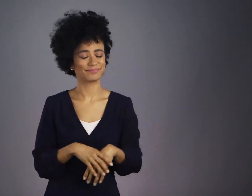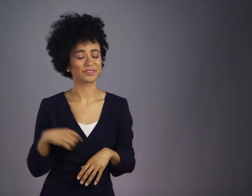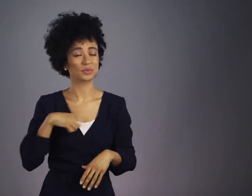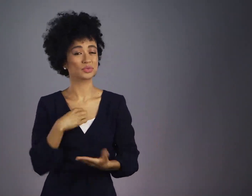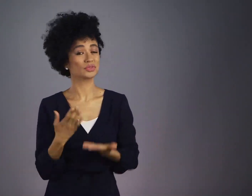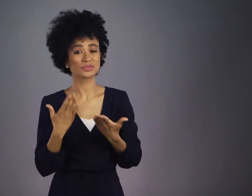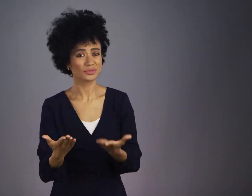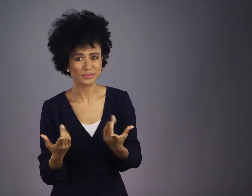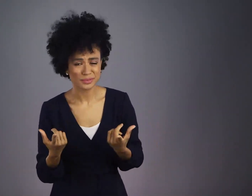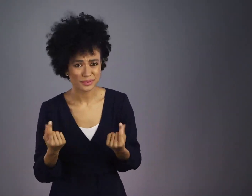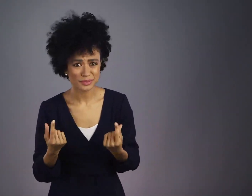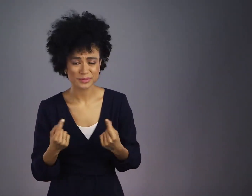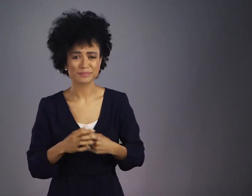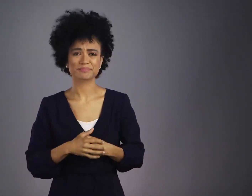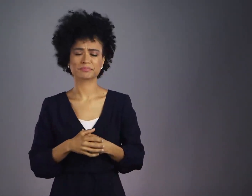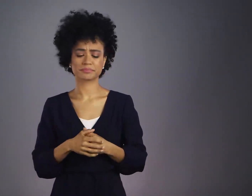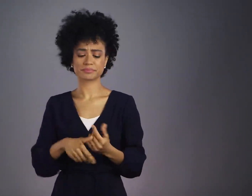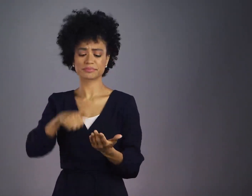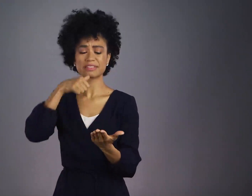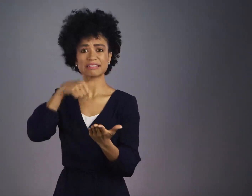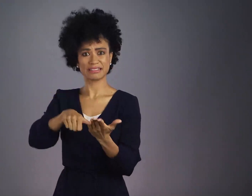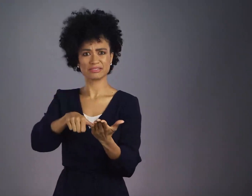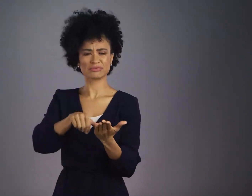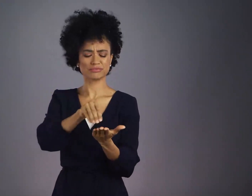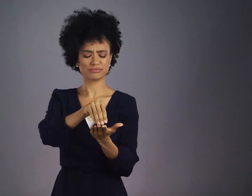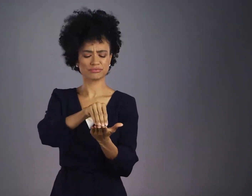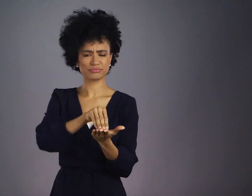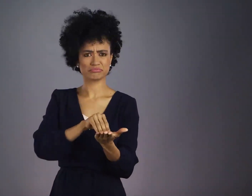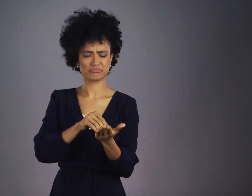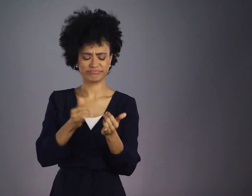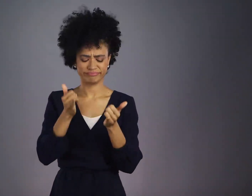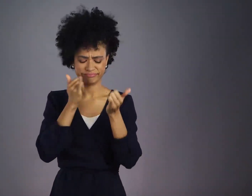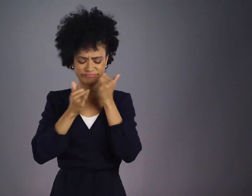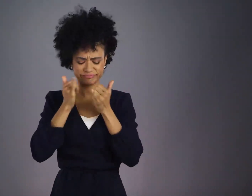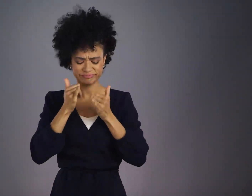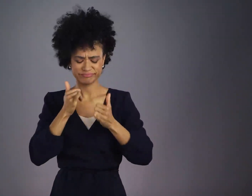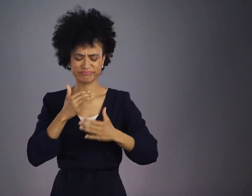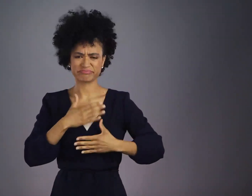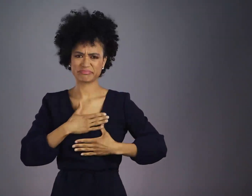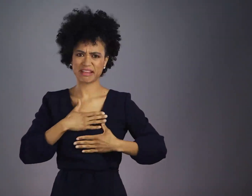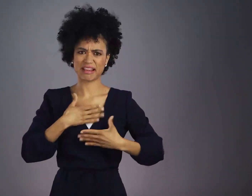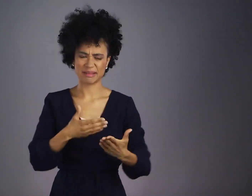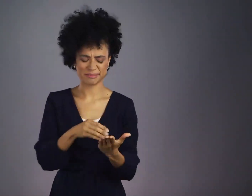We suggested he write his ﬁrst wife admitting his faults and asking forgiveness.